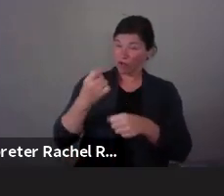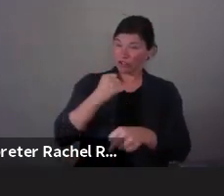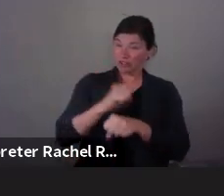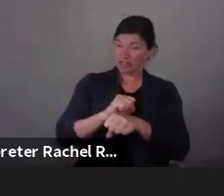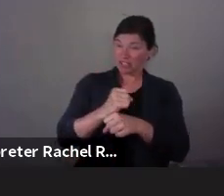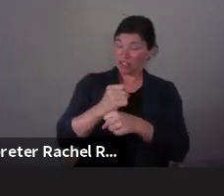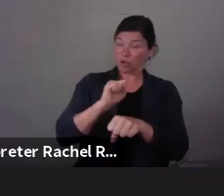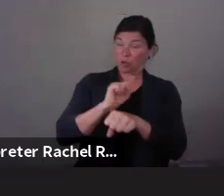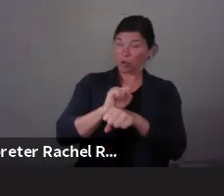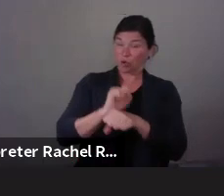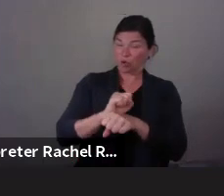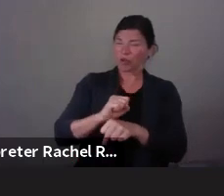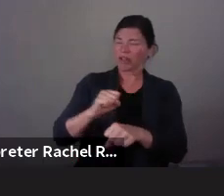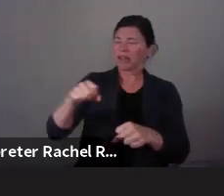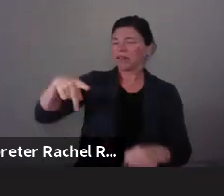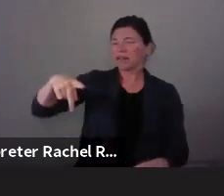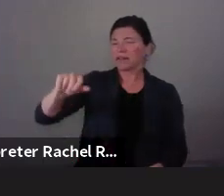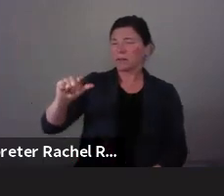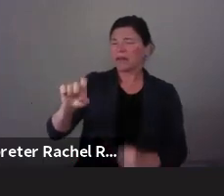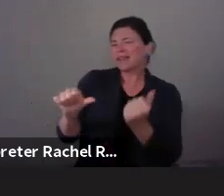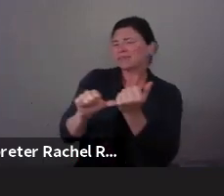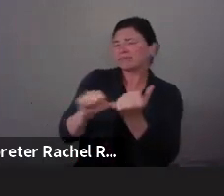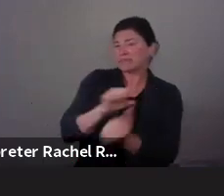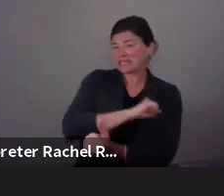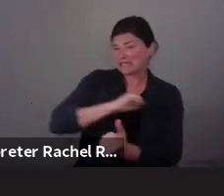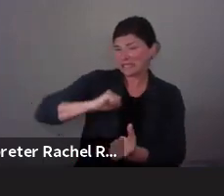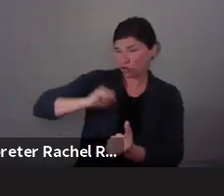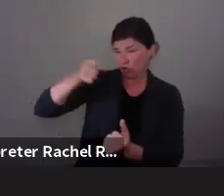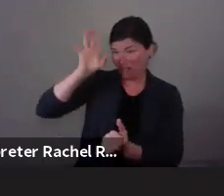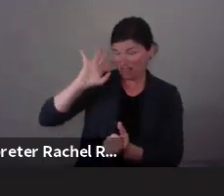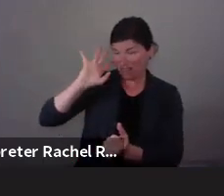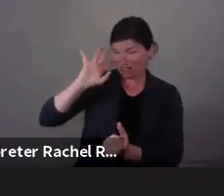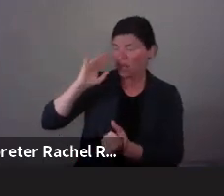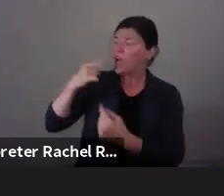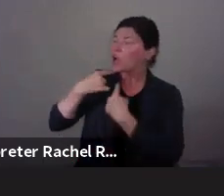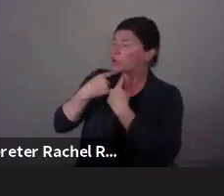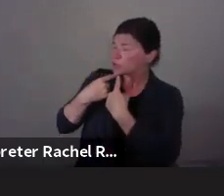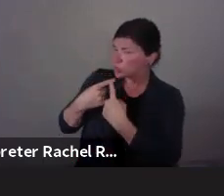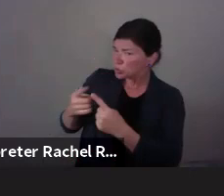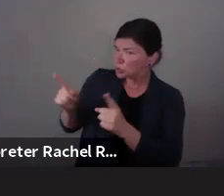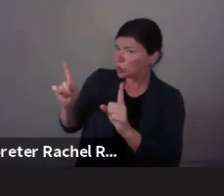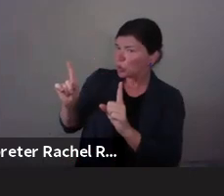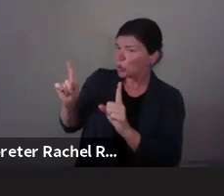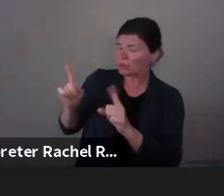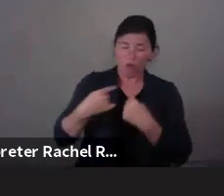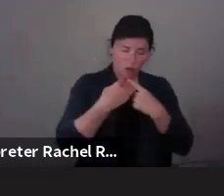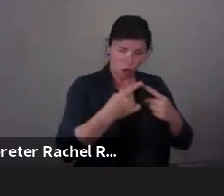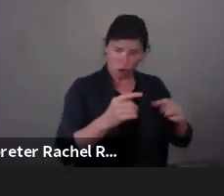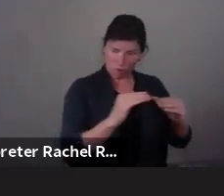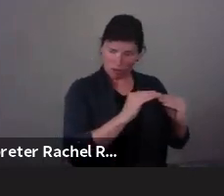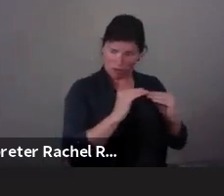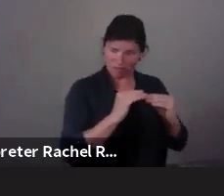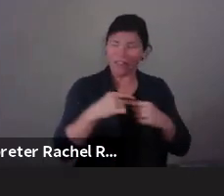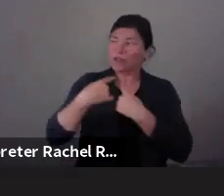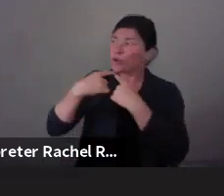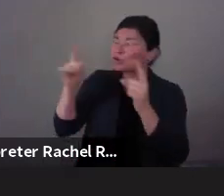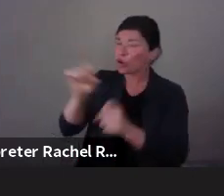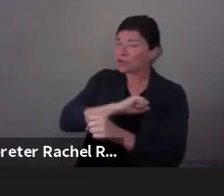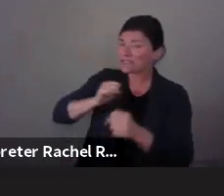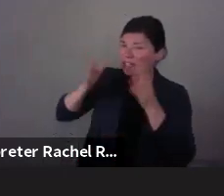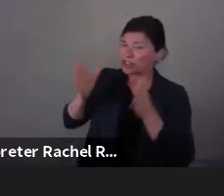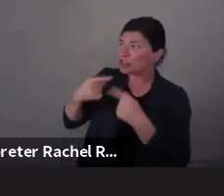autism.